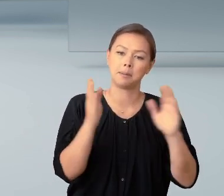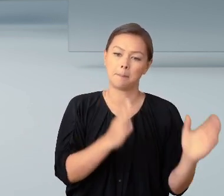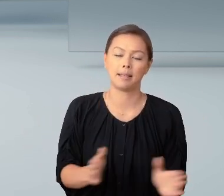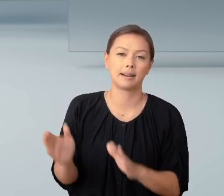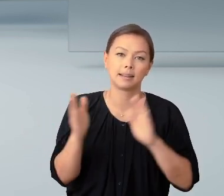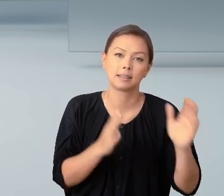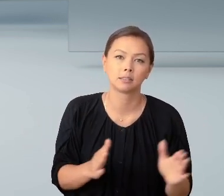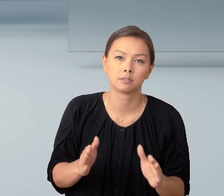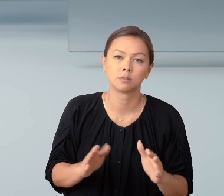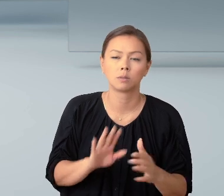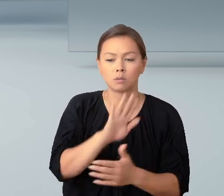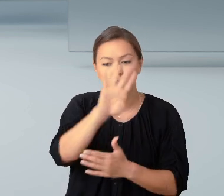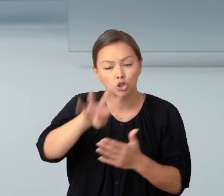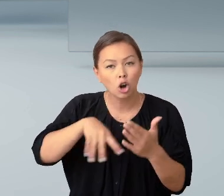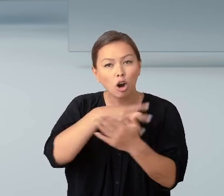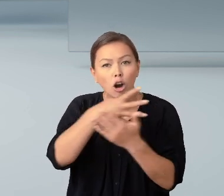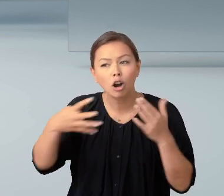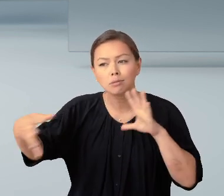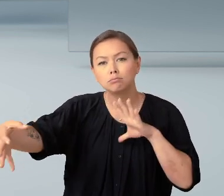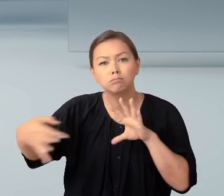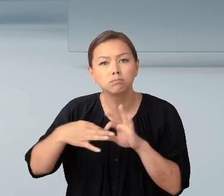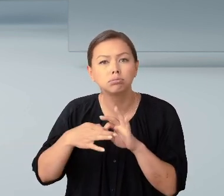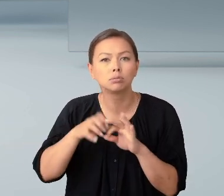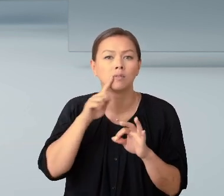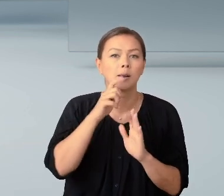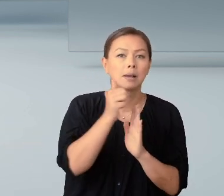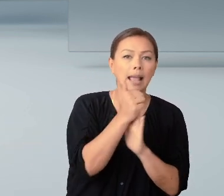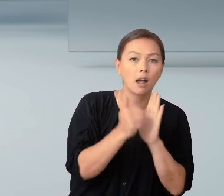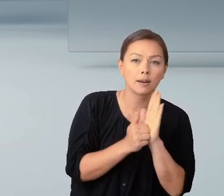BI data from across accounting, sales, purchasing, and inventory